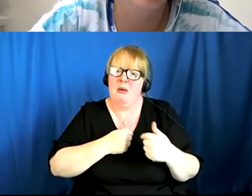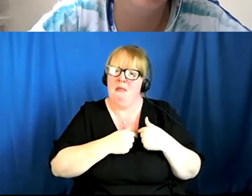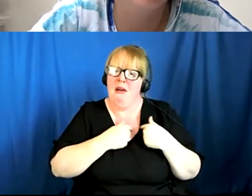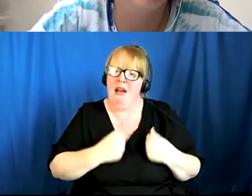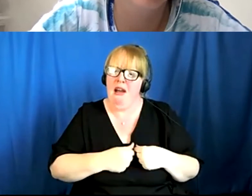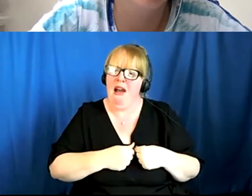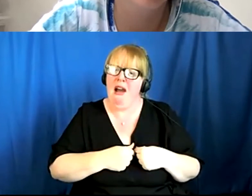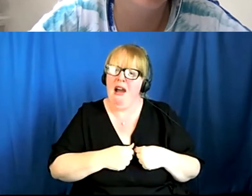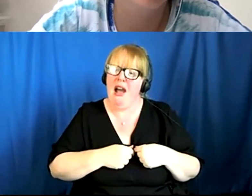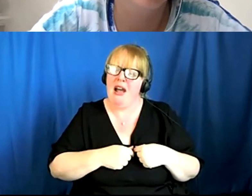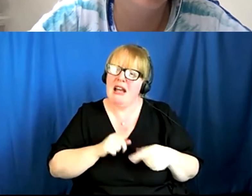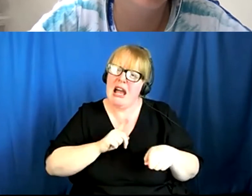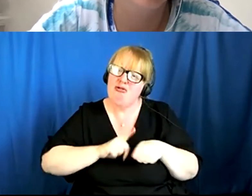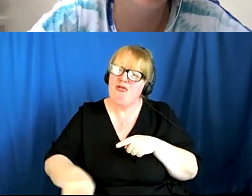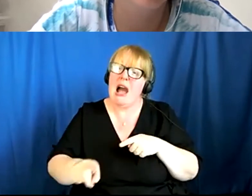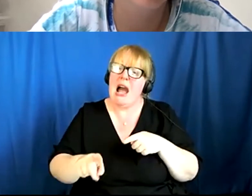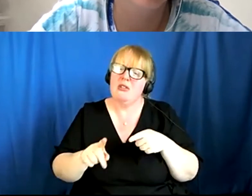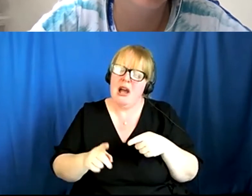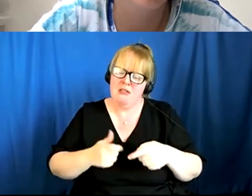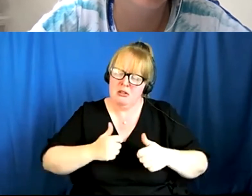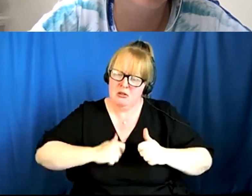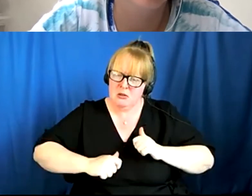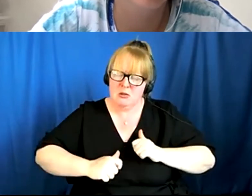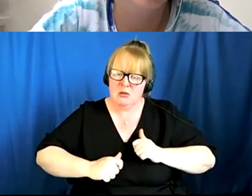have integrity and be honest and be lay myself there now and everything else I do and